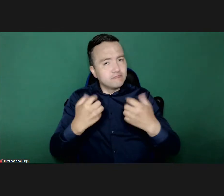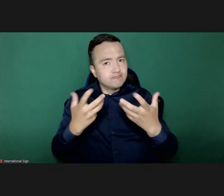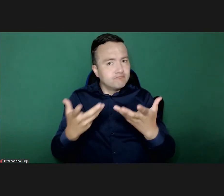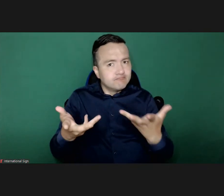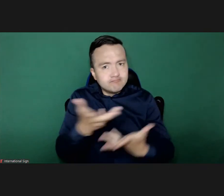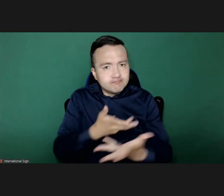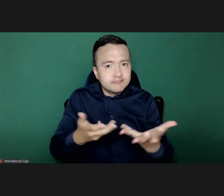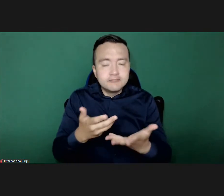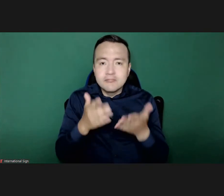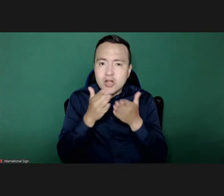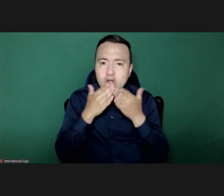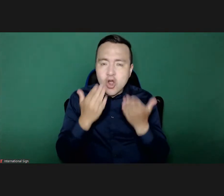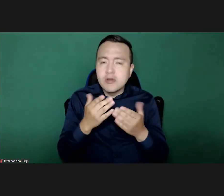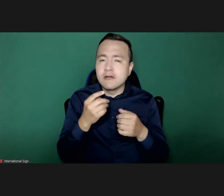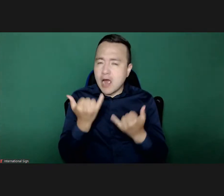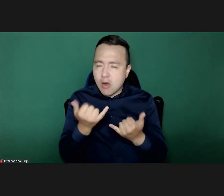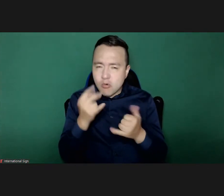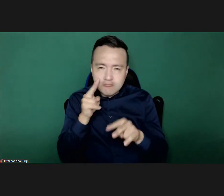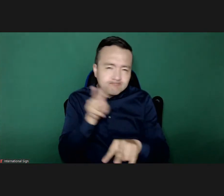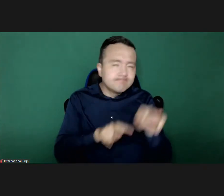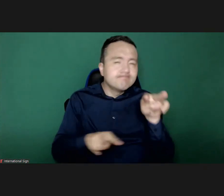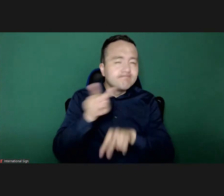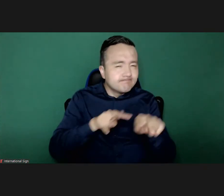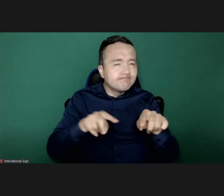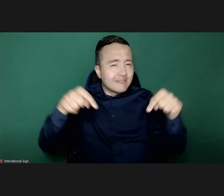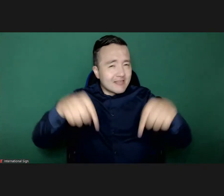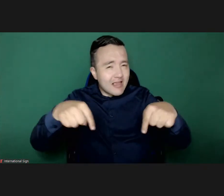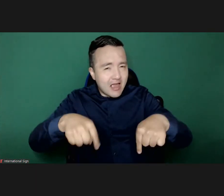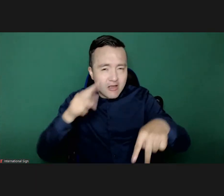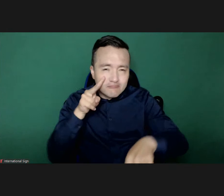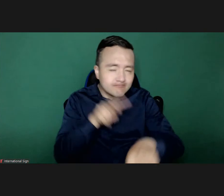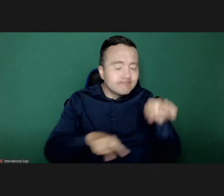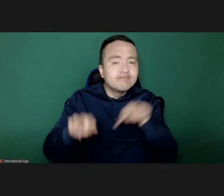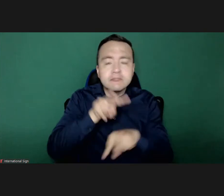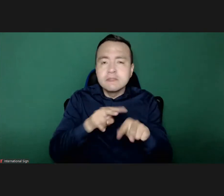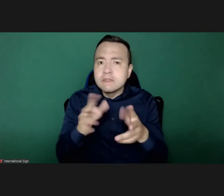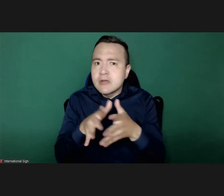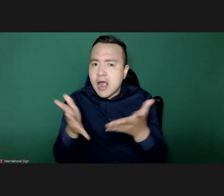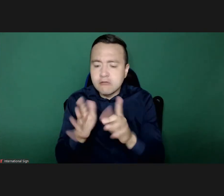we can be hopeful with the decreasing trends observed in many regions in the